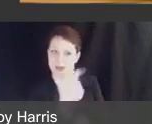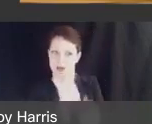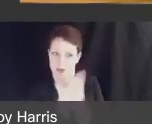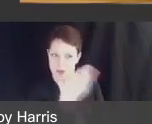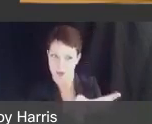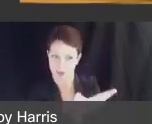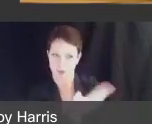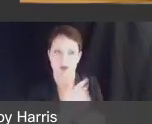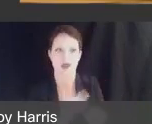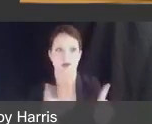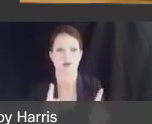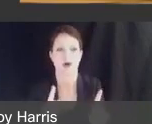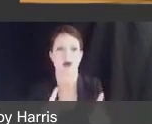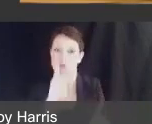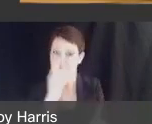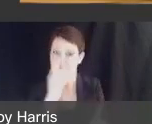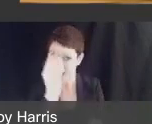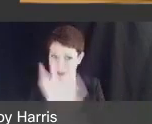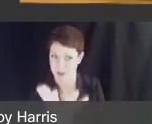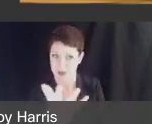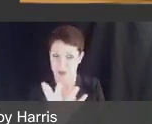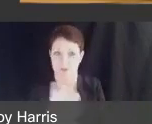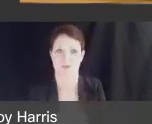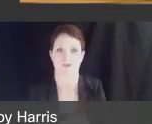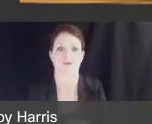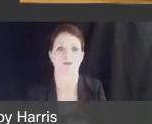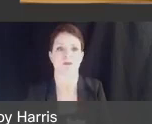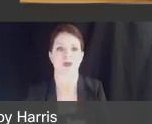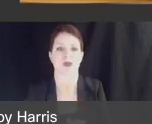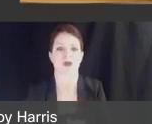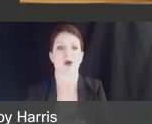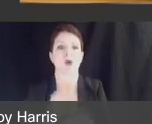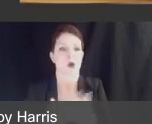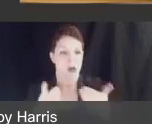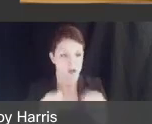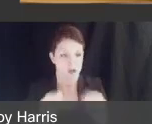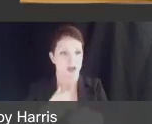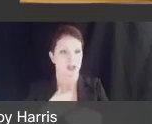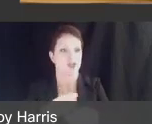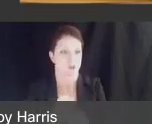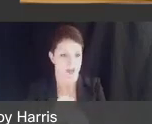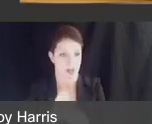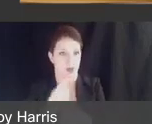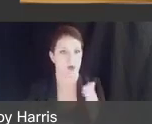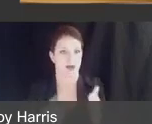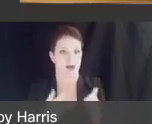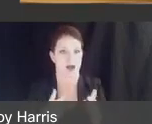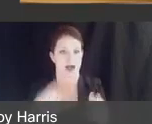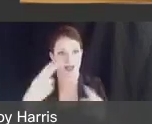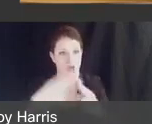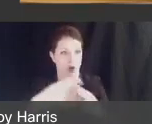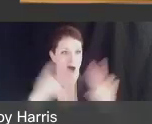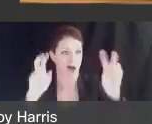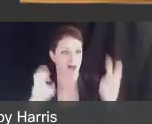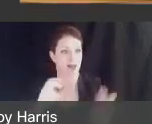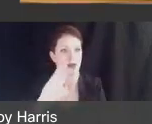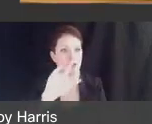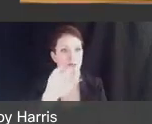philosophically, that we're all trying to create what I've taken to calling "bubbles of security."